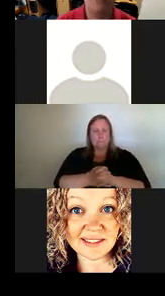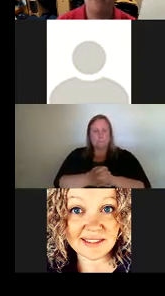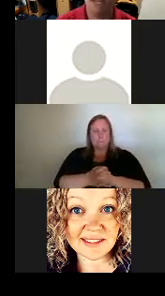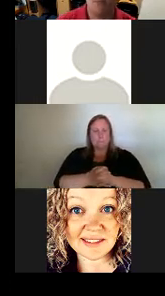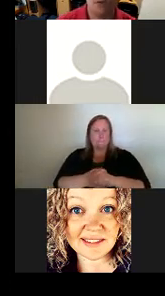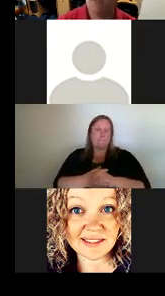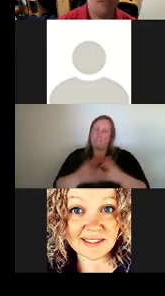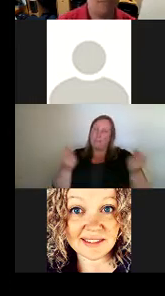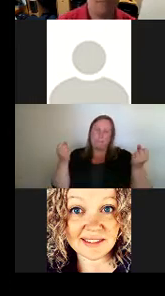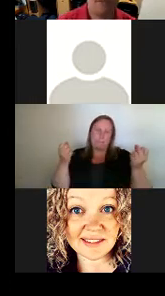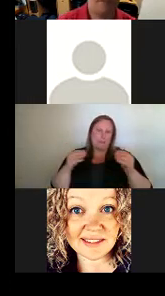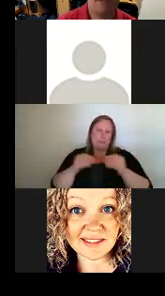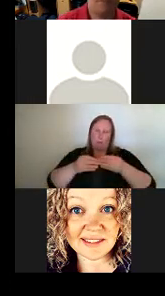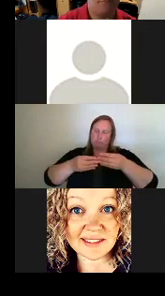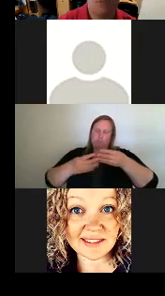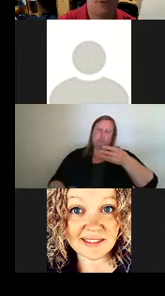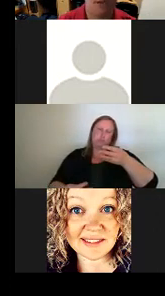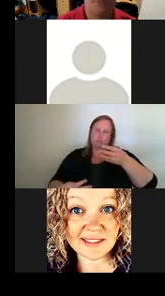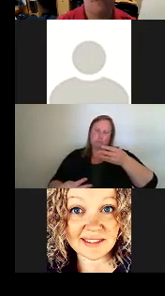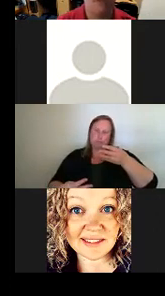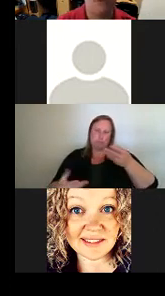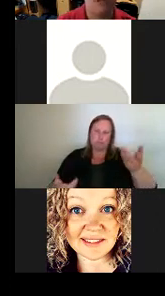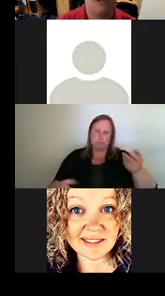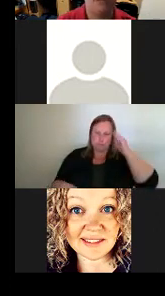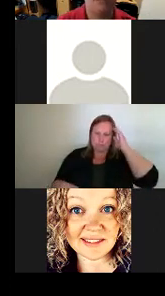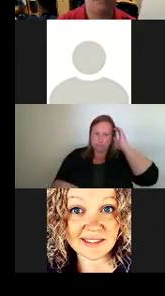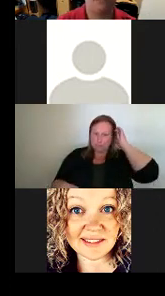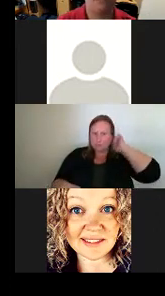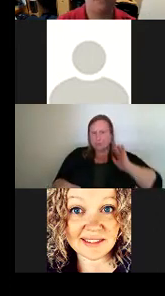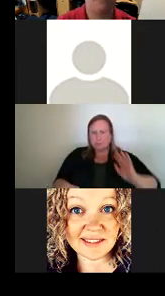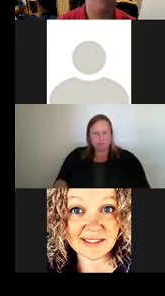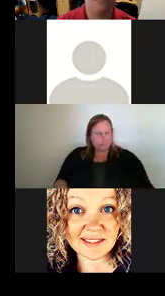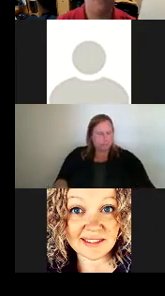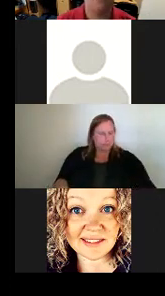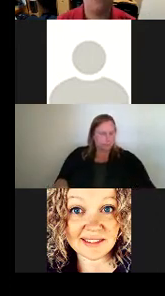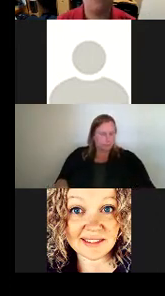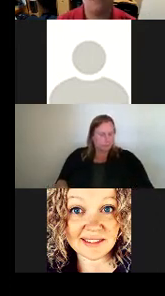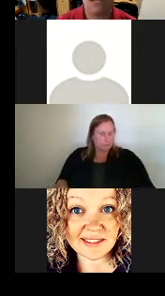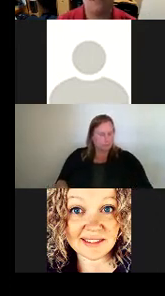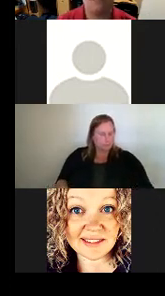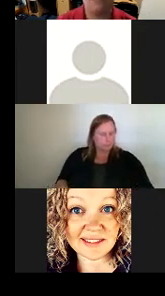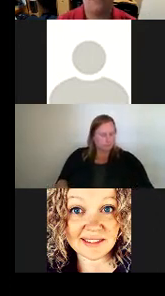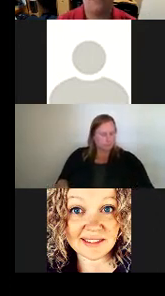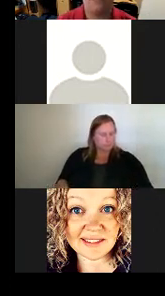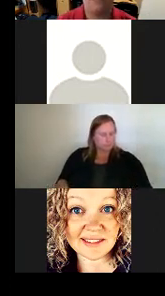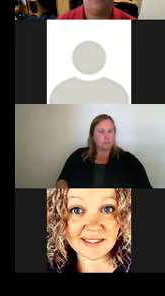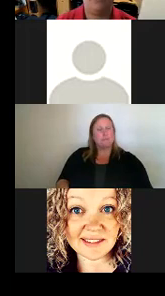THERE ARE MANY OTHER OPTIONS FOR OCR. STAND-ALONE OPTIONS.